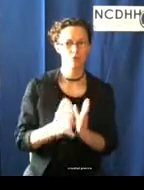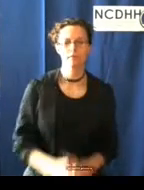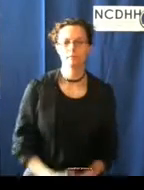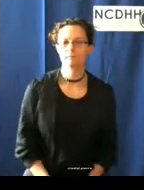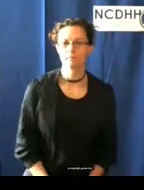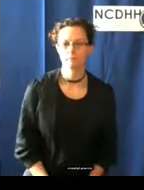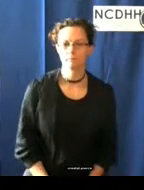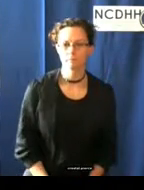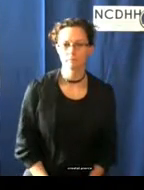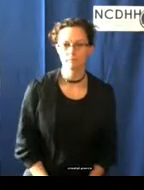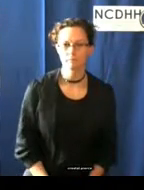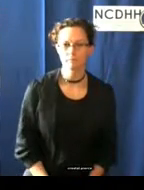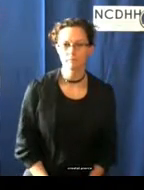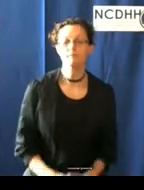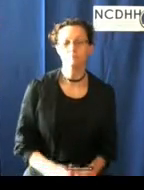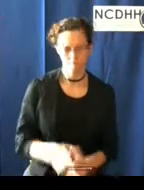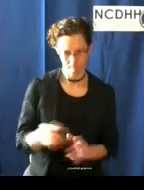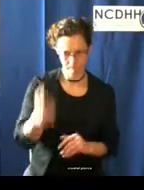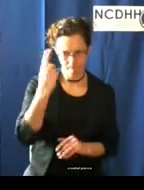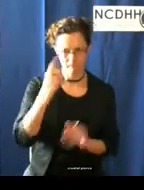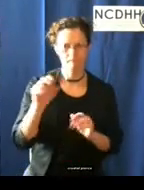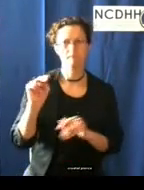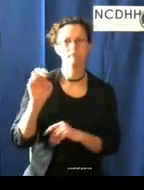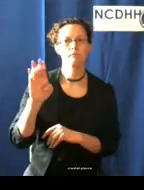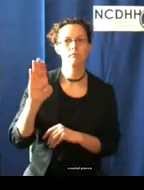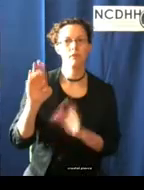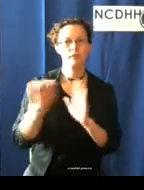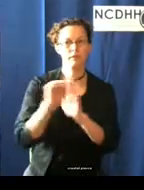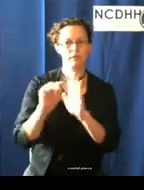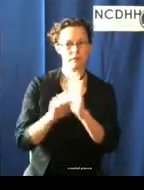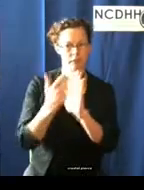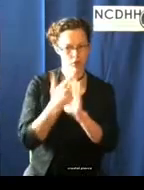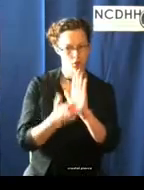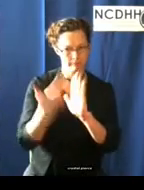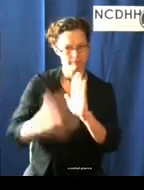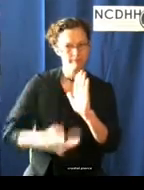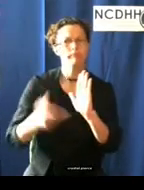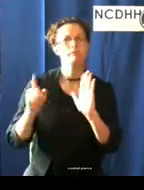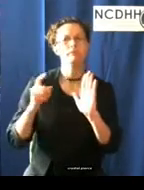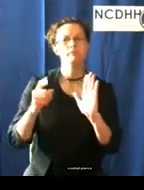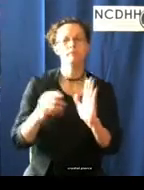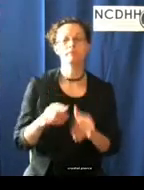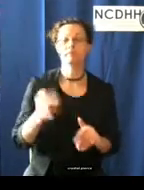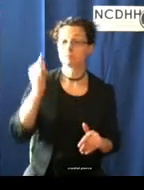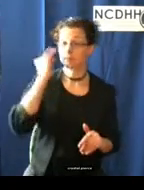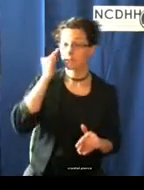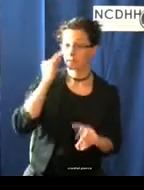THAT IS THE STATE LAW AND IF A LICENSED INTERPRETER SHOWS UP AND IS